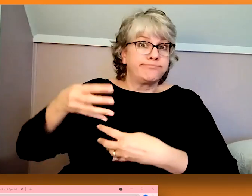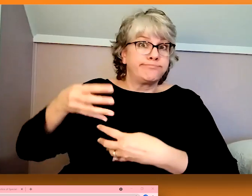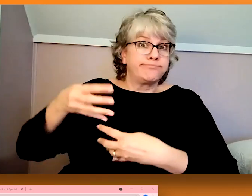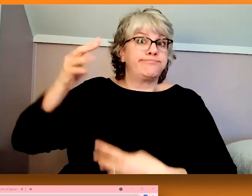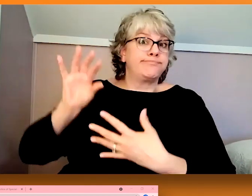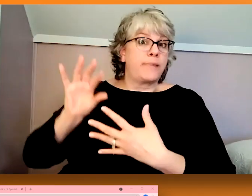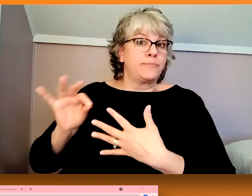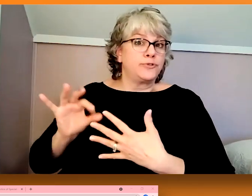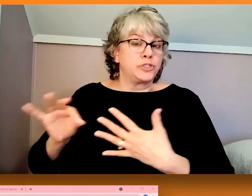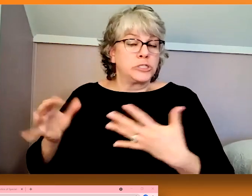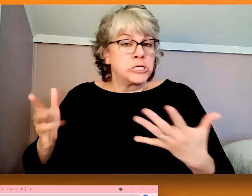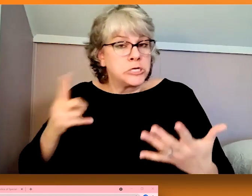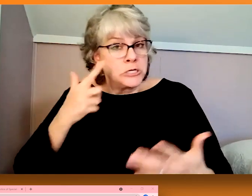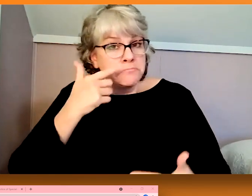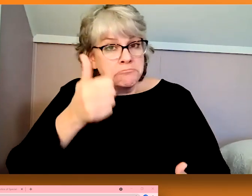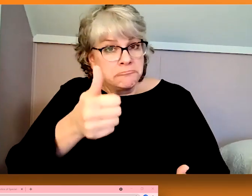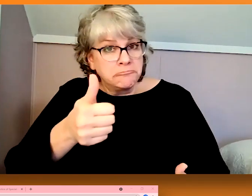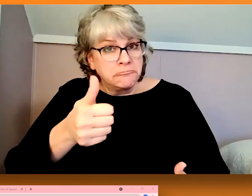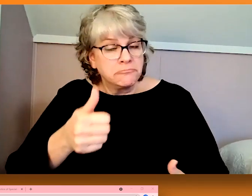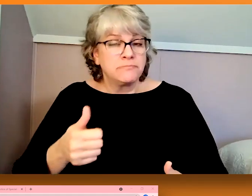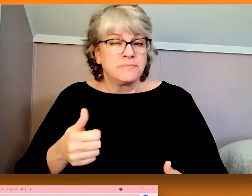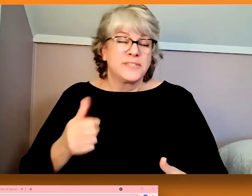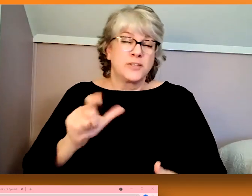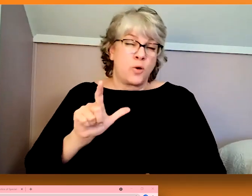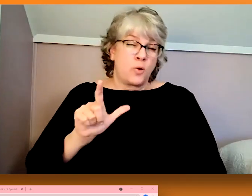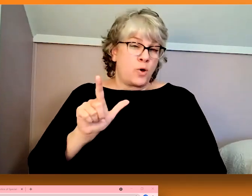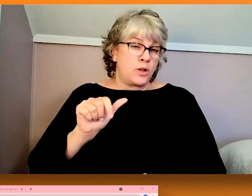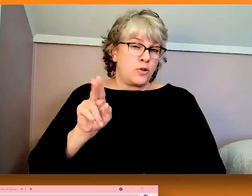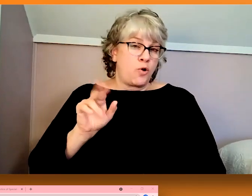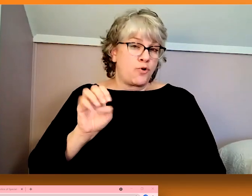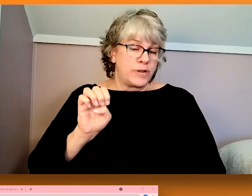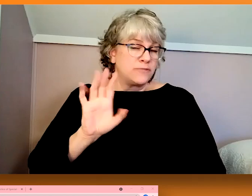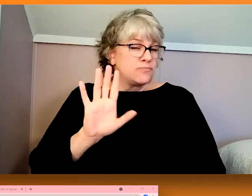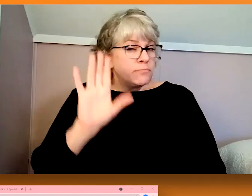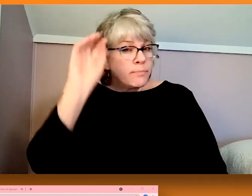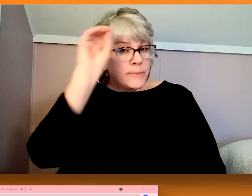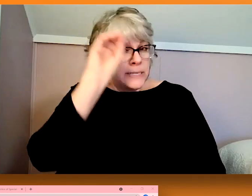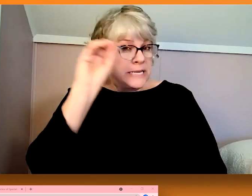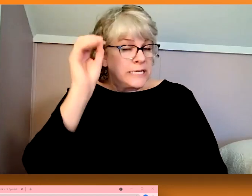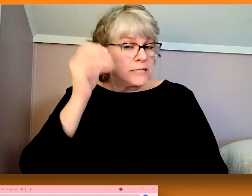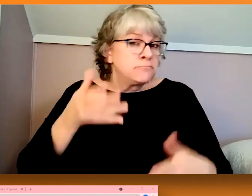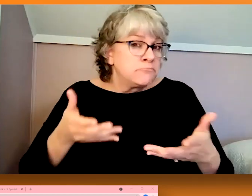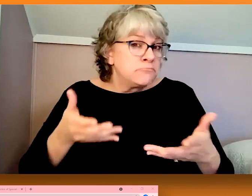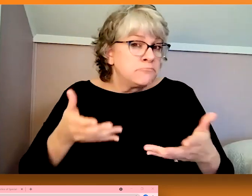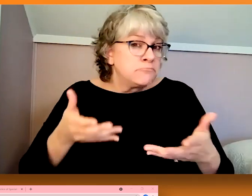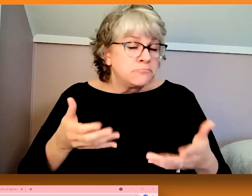and, Laurie, I want your opinion on what I'm saying. And just to repeat myself, I'm saying